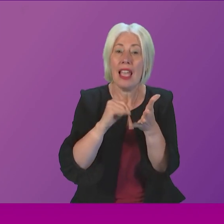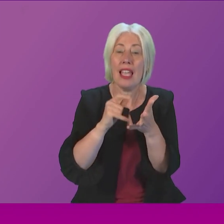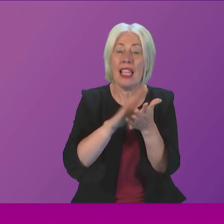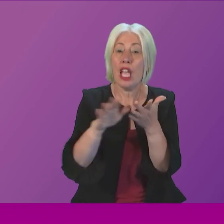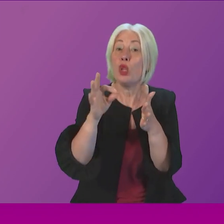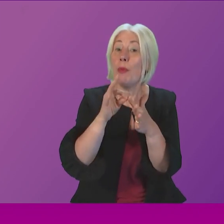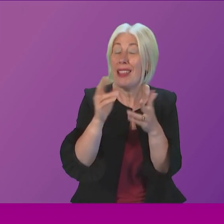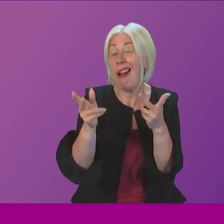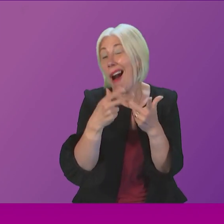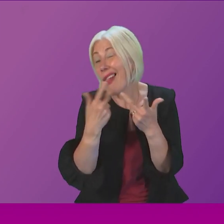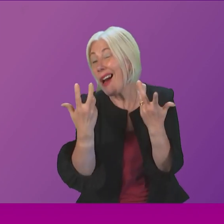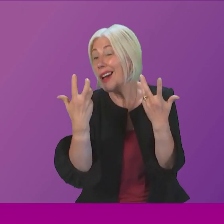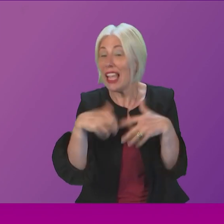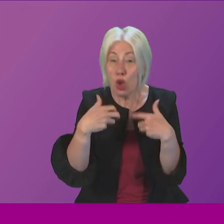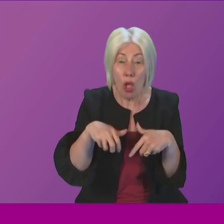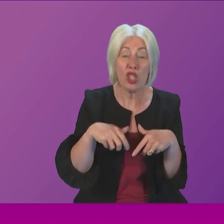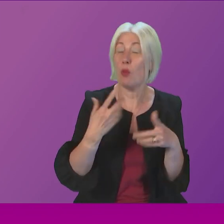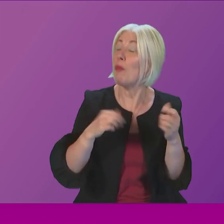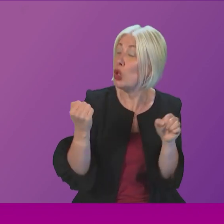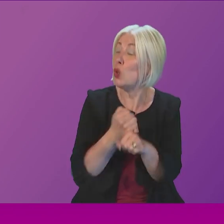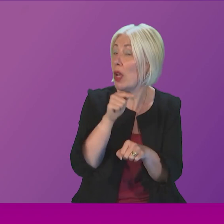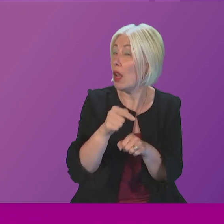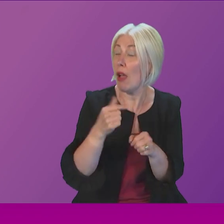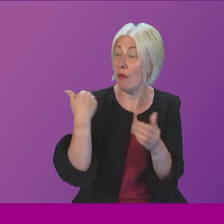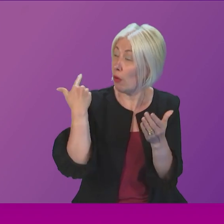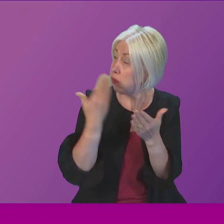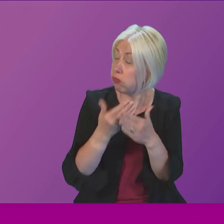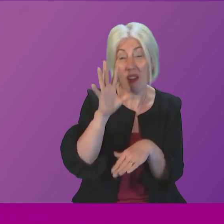technologies within the group across the country for over 15 years.